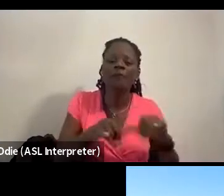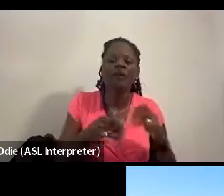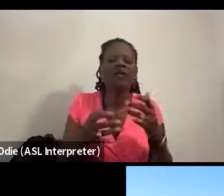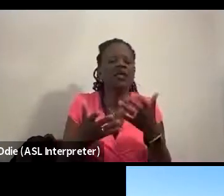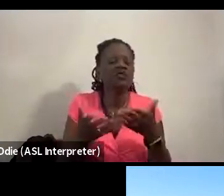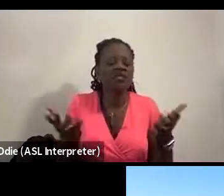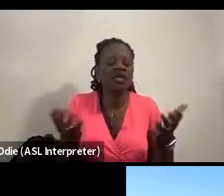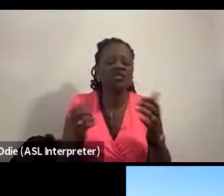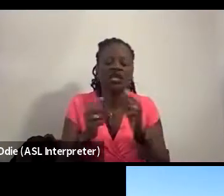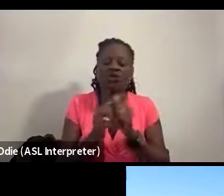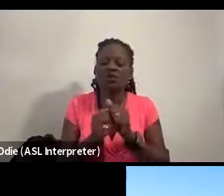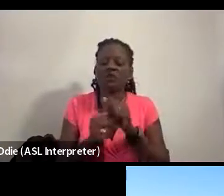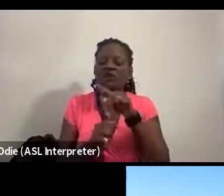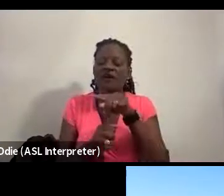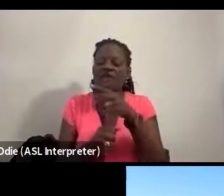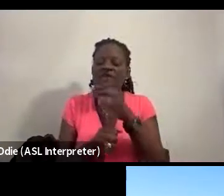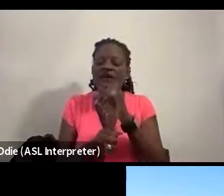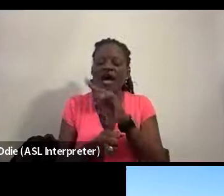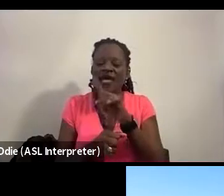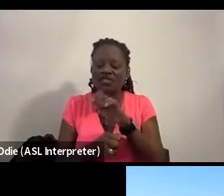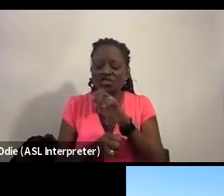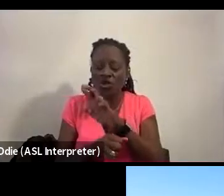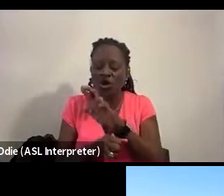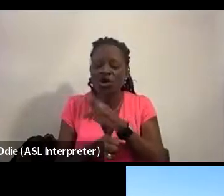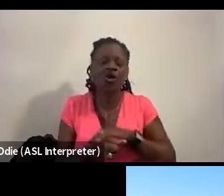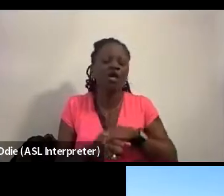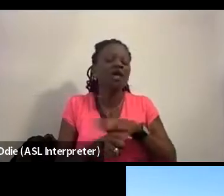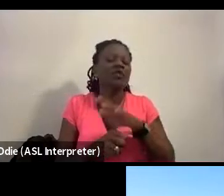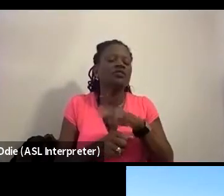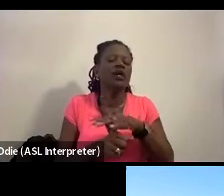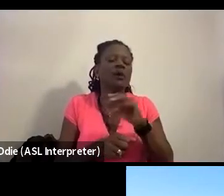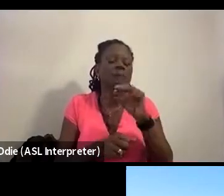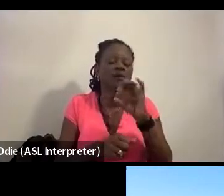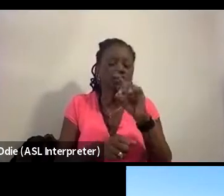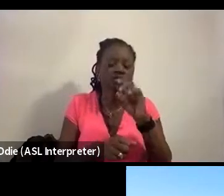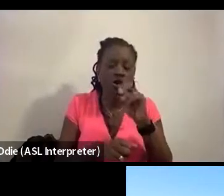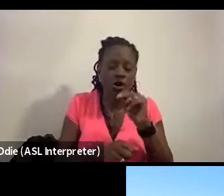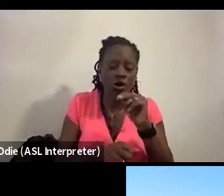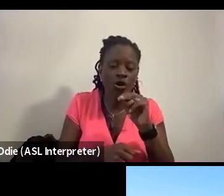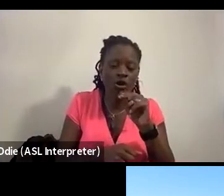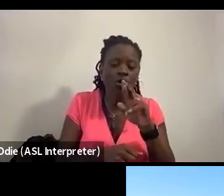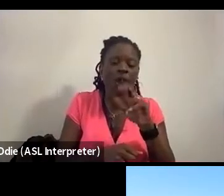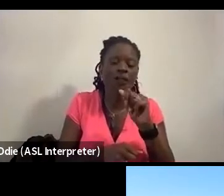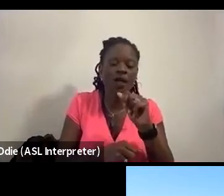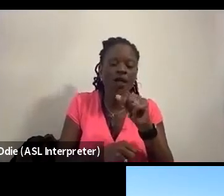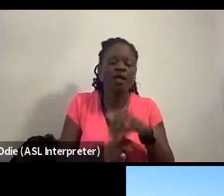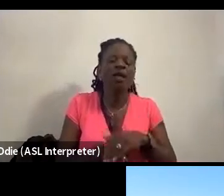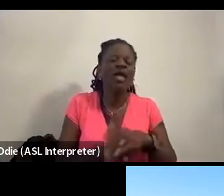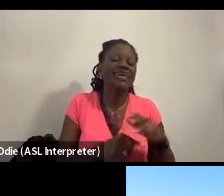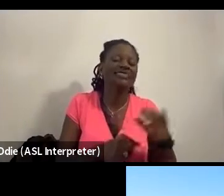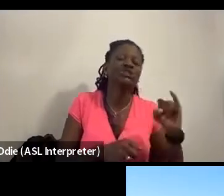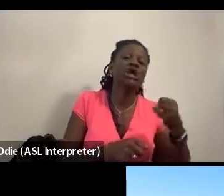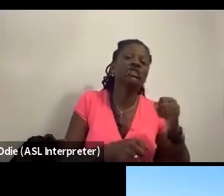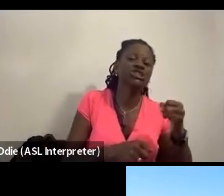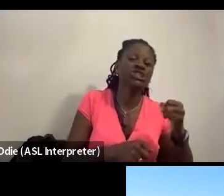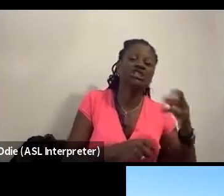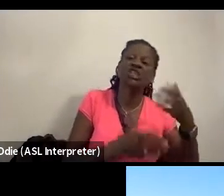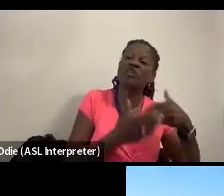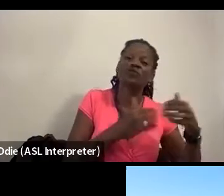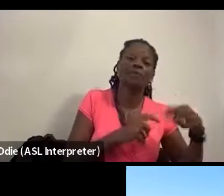or the Moderna vaccine and the Johnson and Johnson. But I know for right now that's on pause. A lot of those what people sort of call